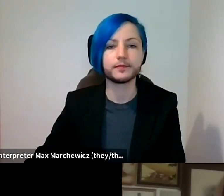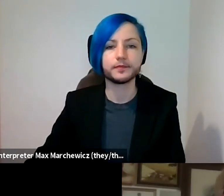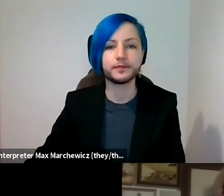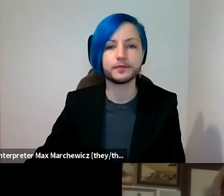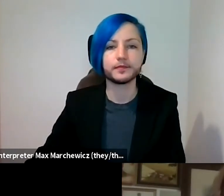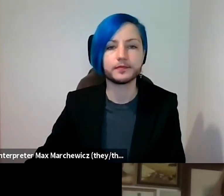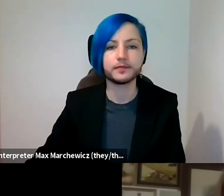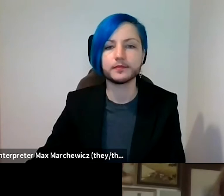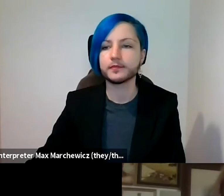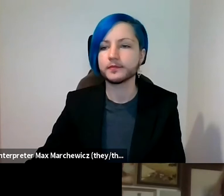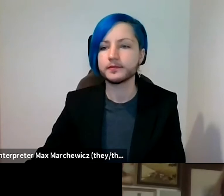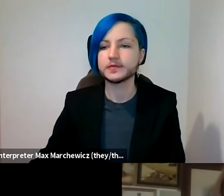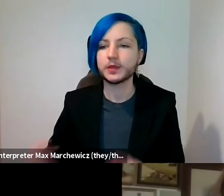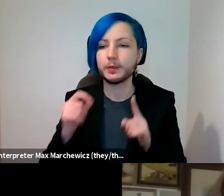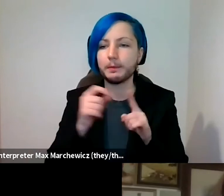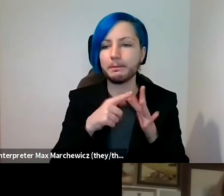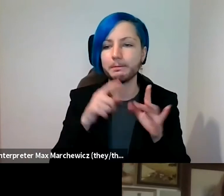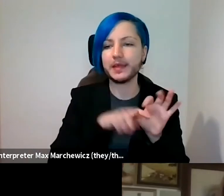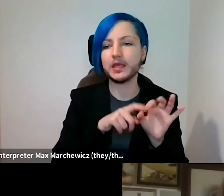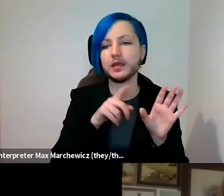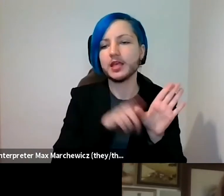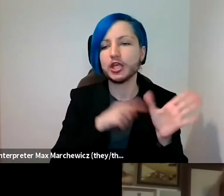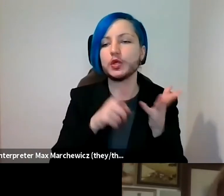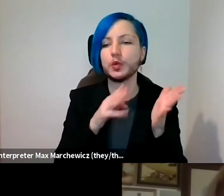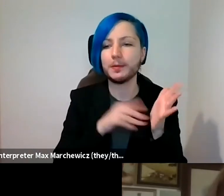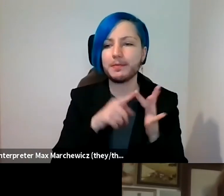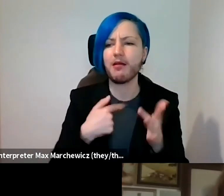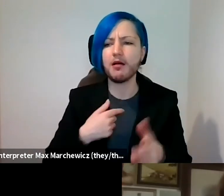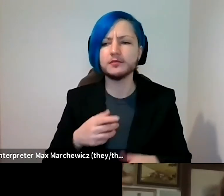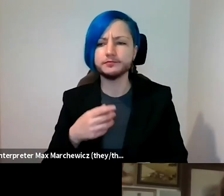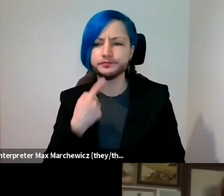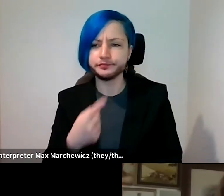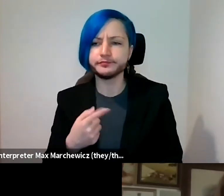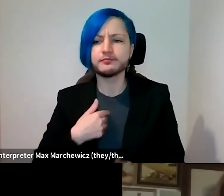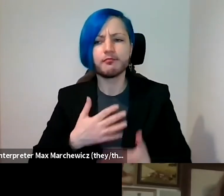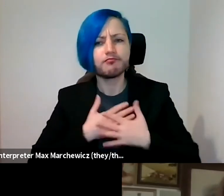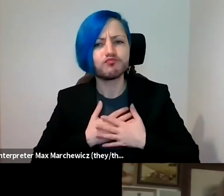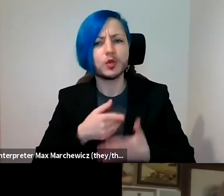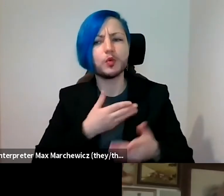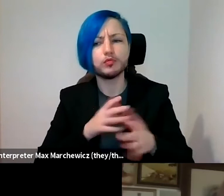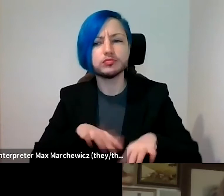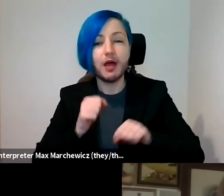I really like how you began the talk with your experience of a visit to the V&A, and that spiraling